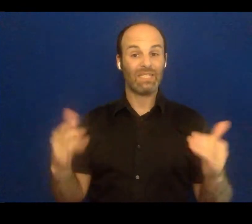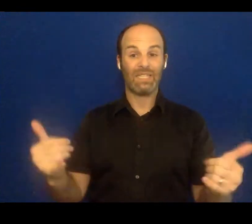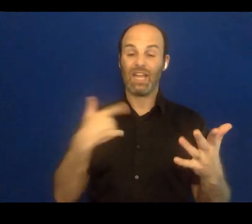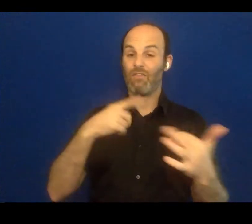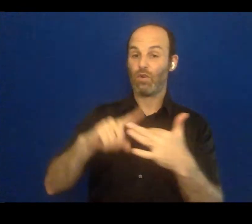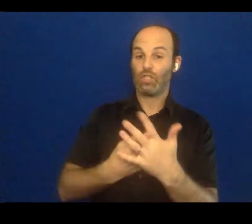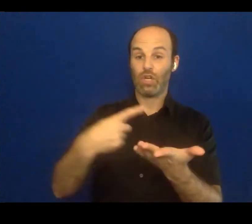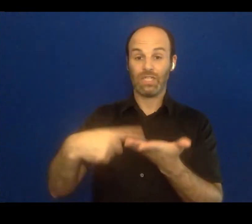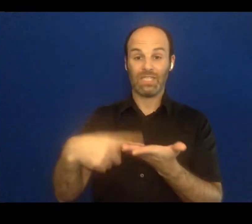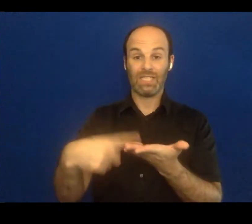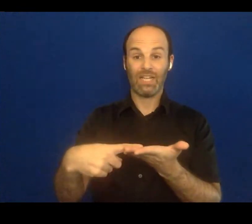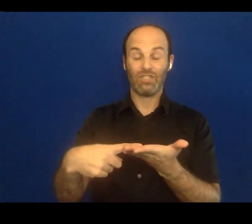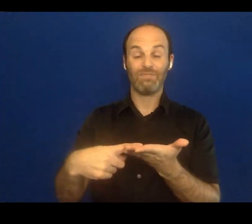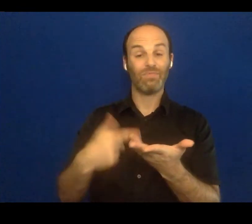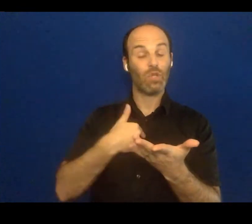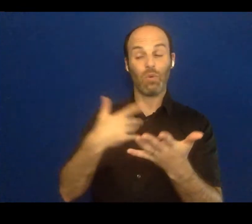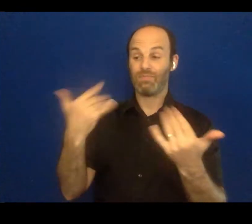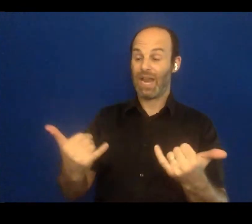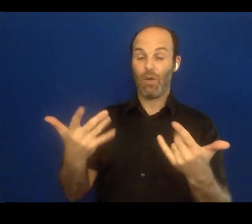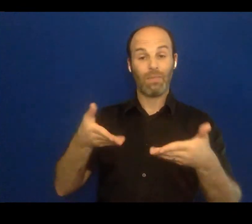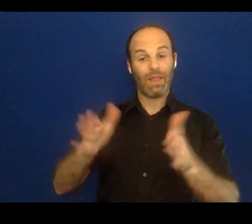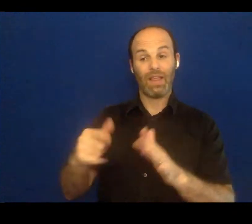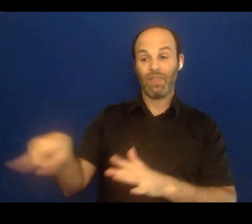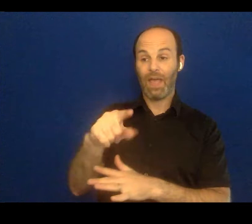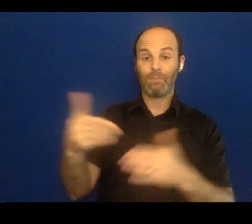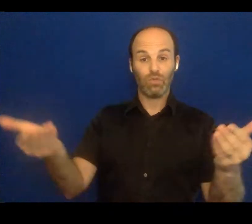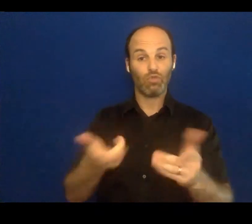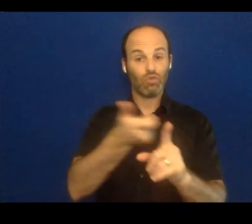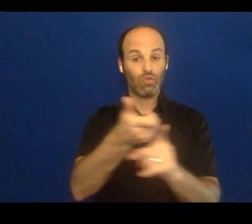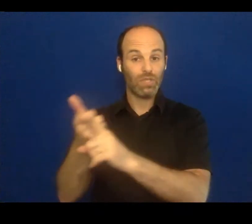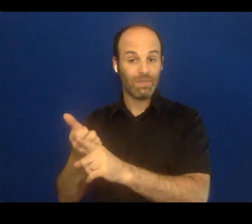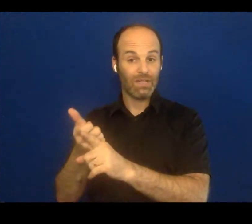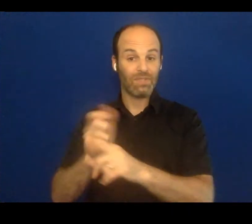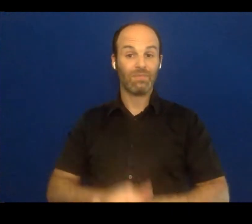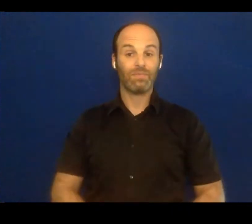AND SO I WOULD LIKE TO ALLOW